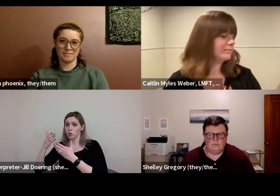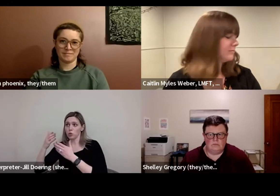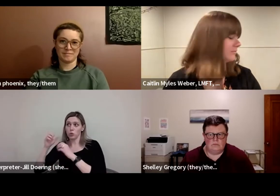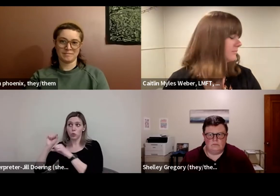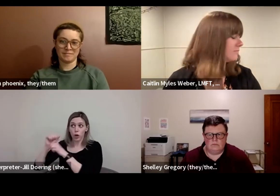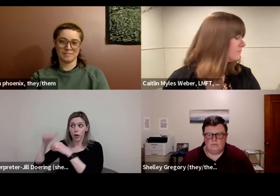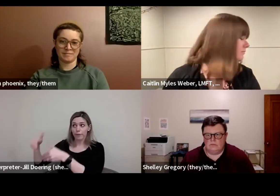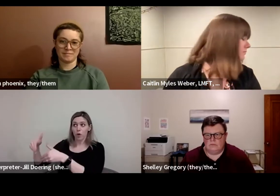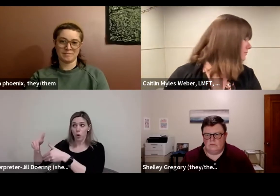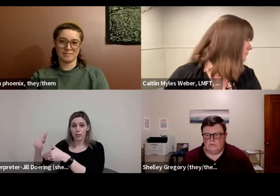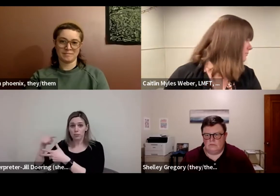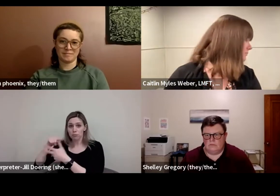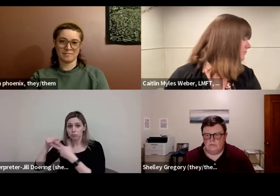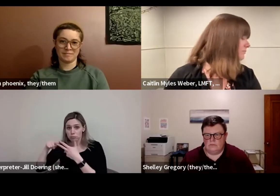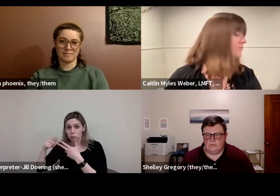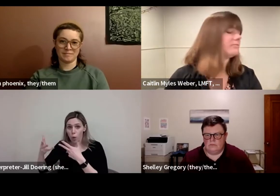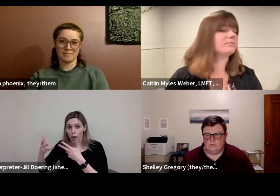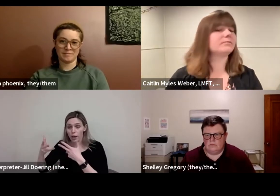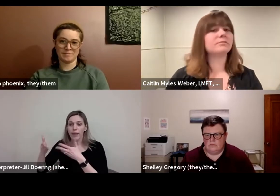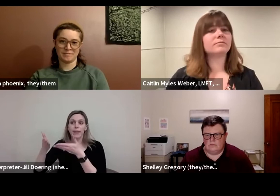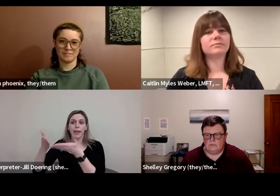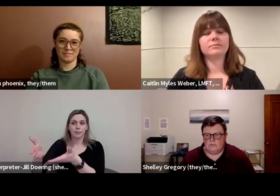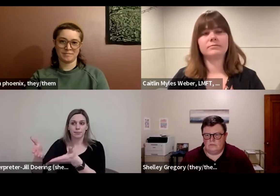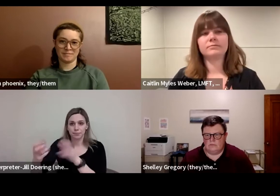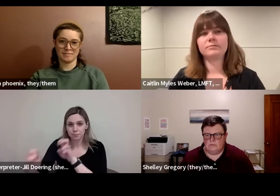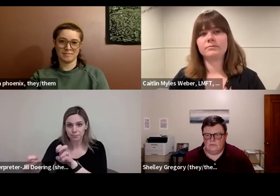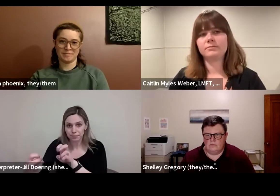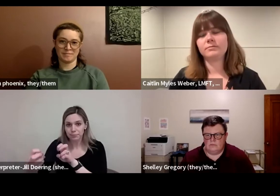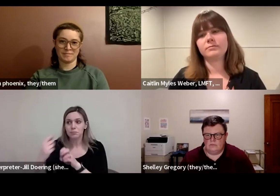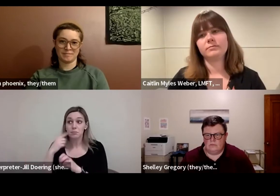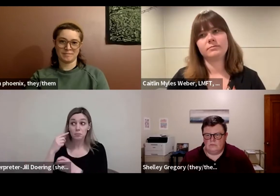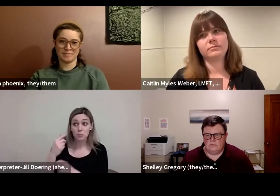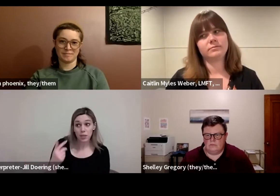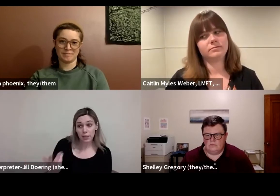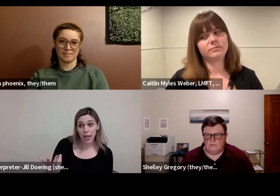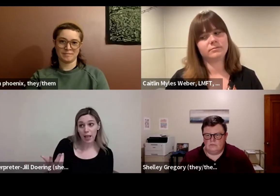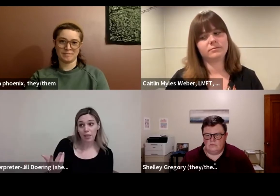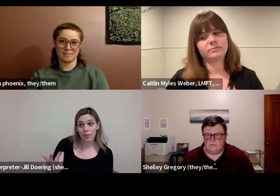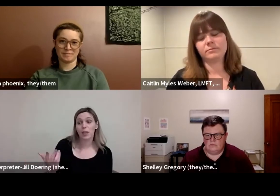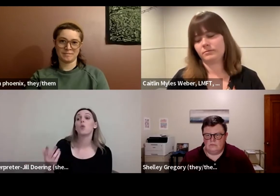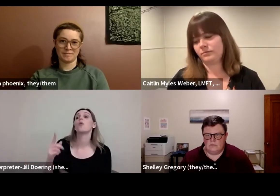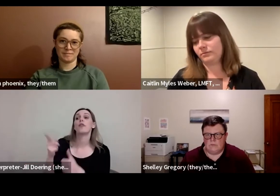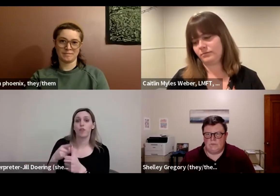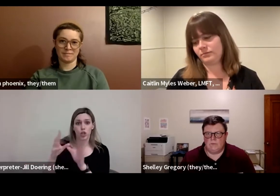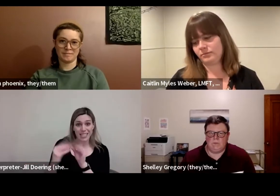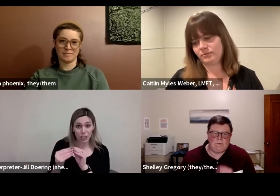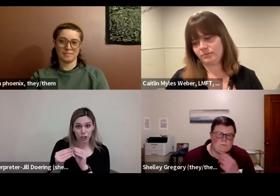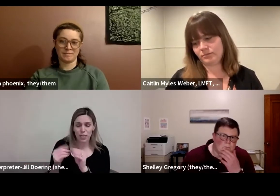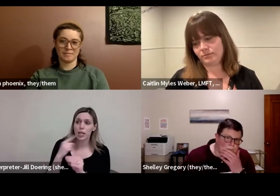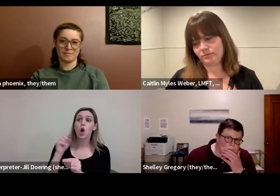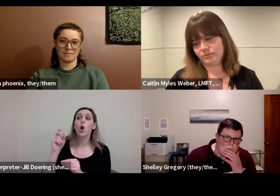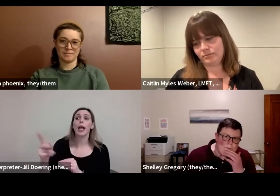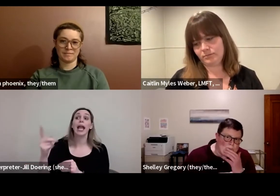about whether those three priorities have changed between the phone session and the first session.